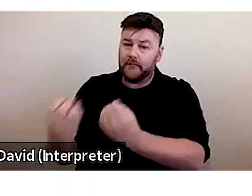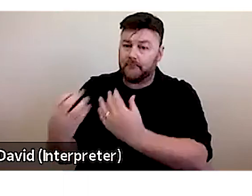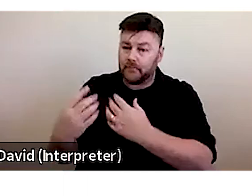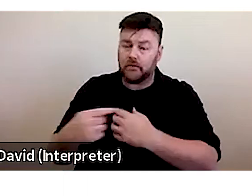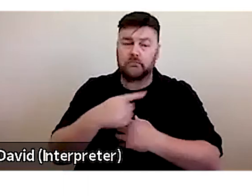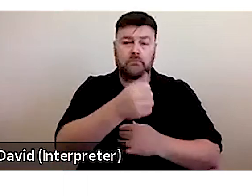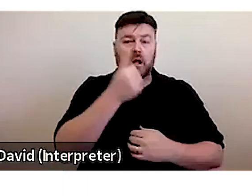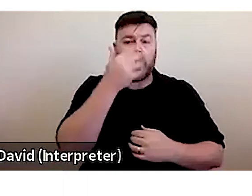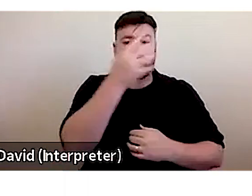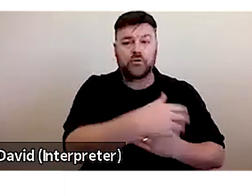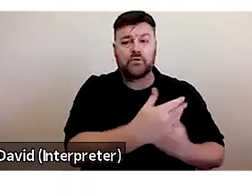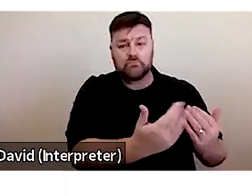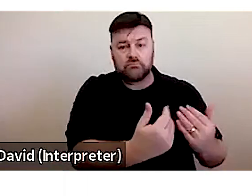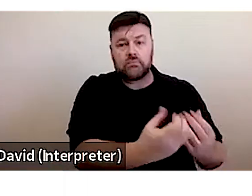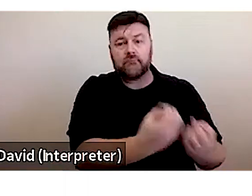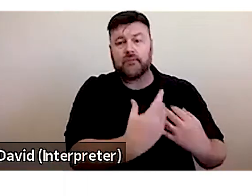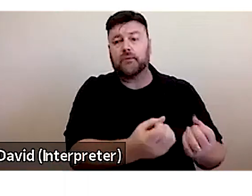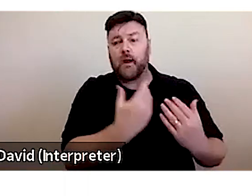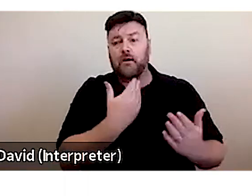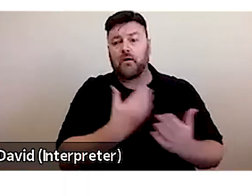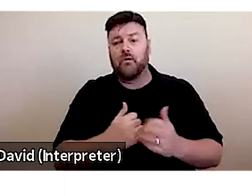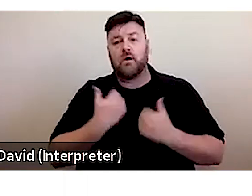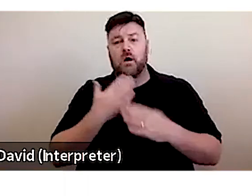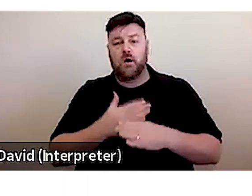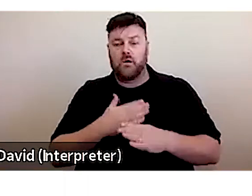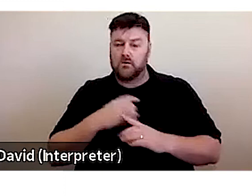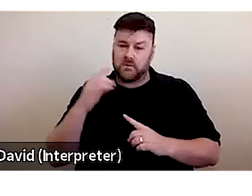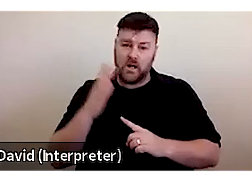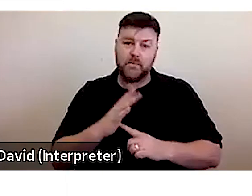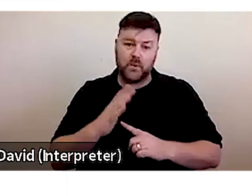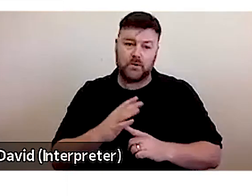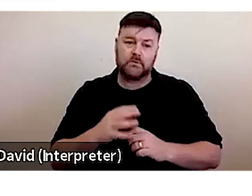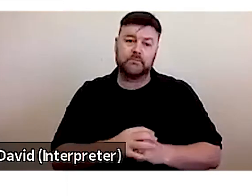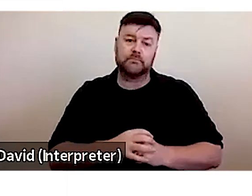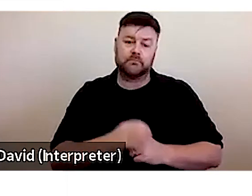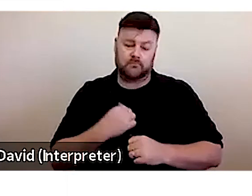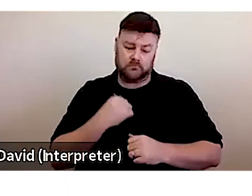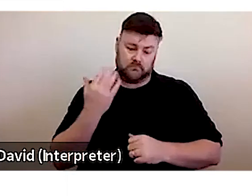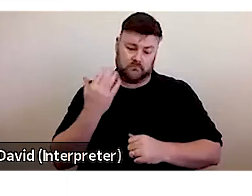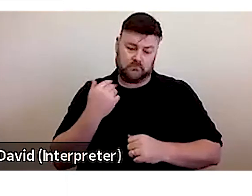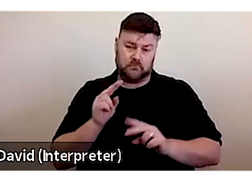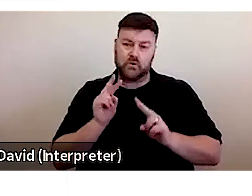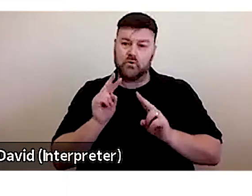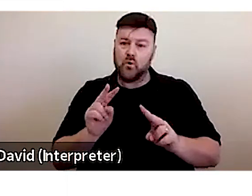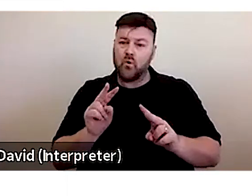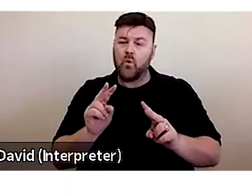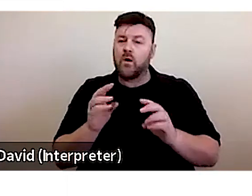also really important. I saw something the other day that was amazing for poetry.